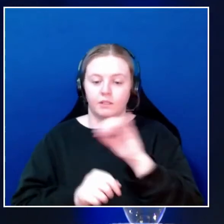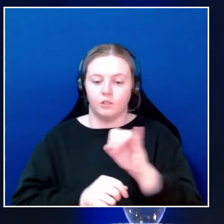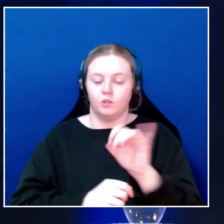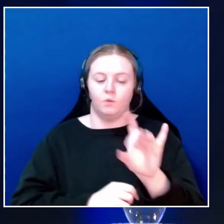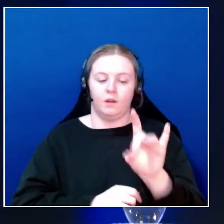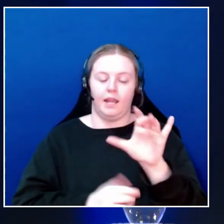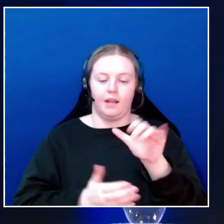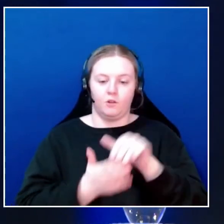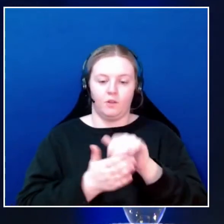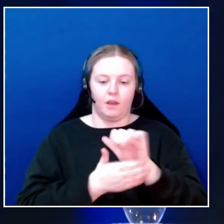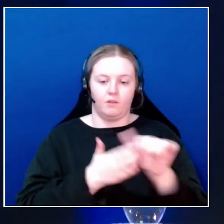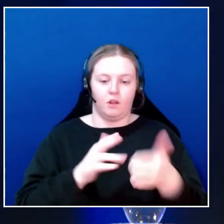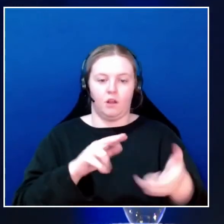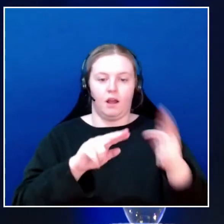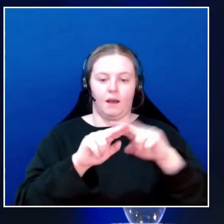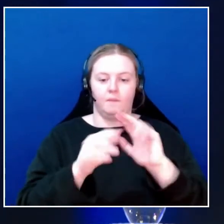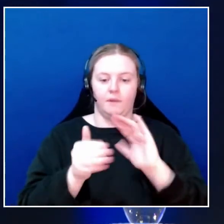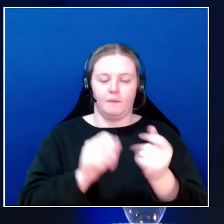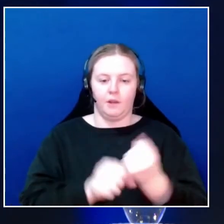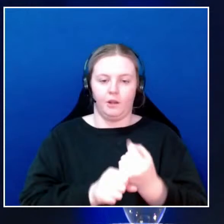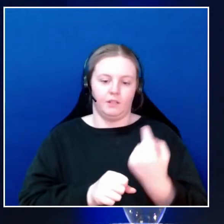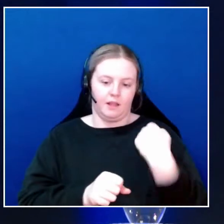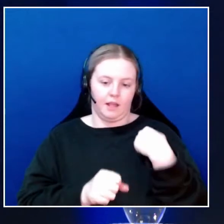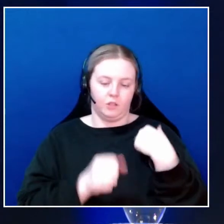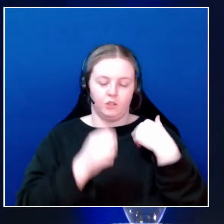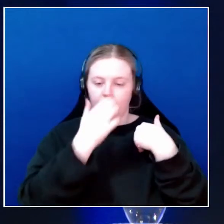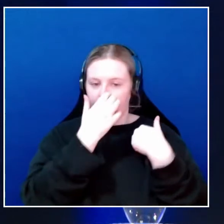mainly resulting from higher insurance premiums.